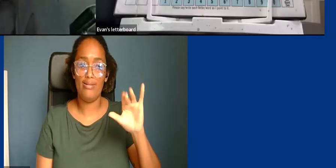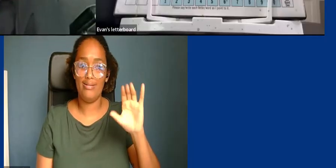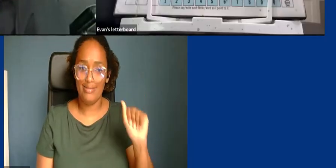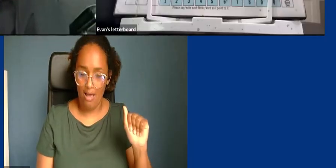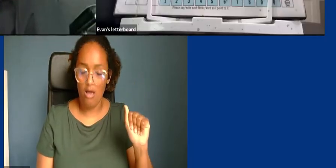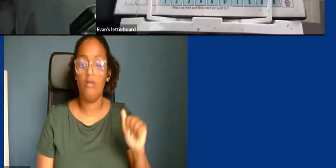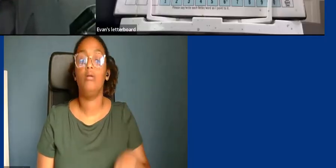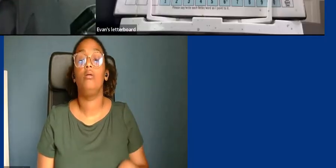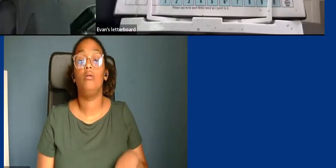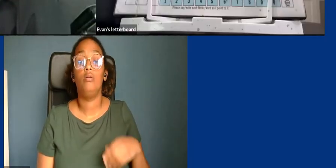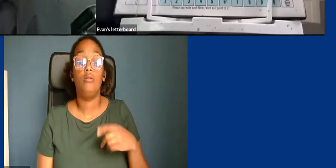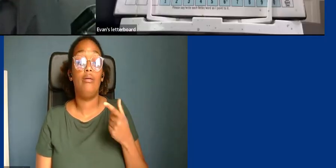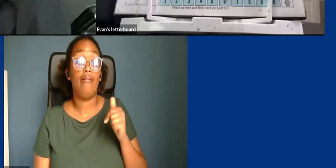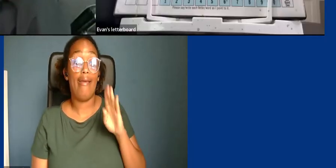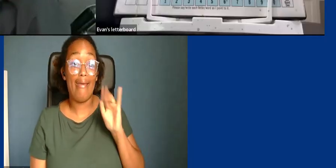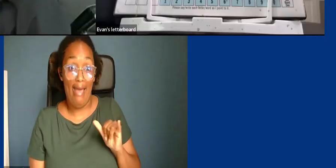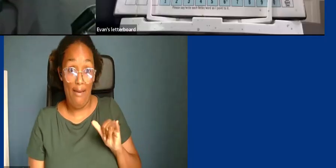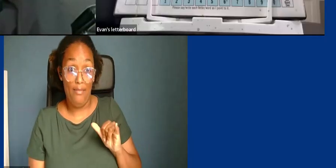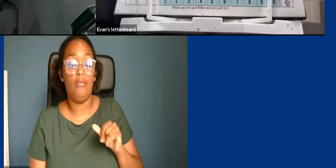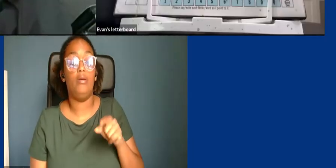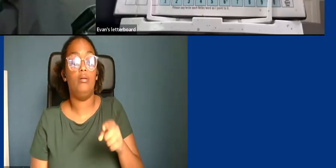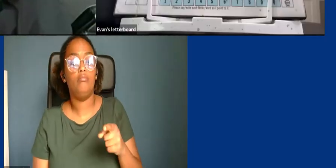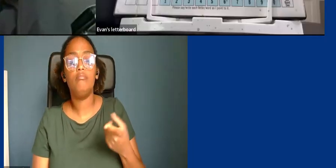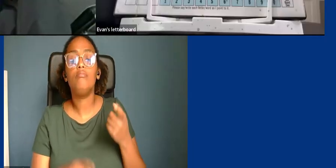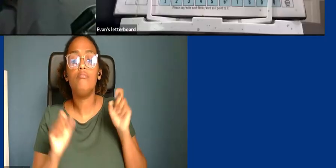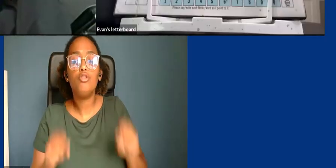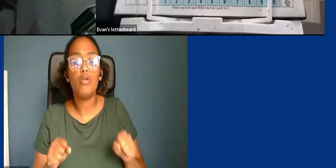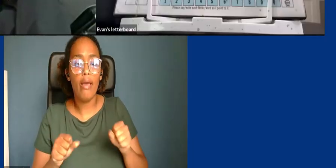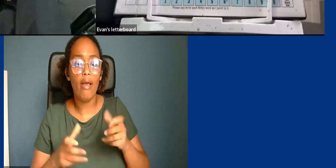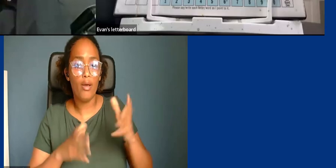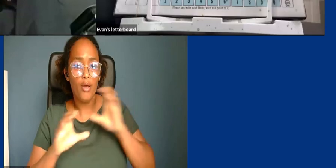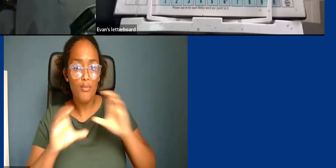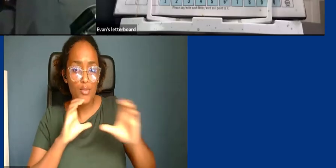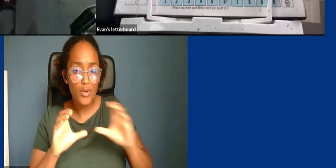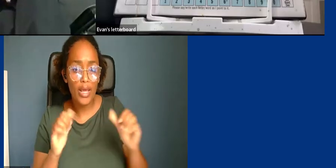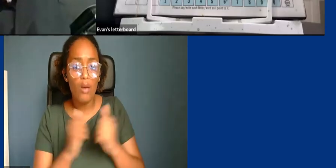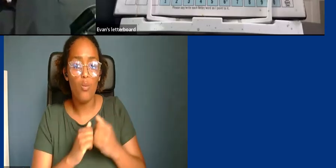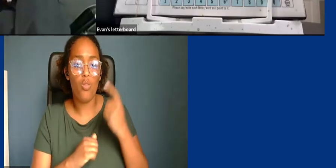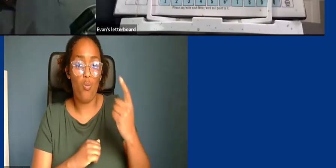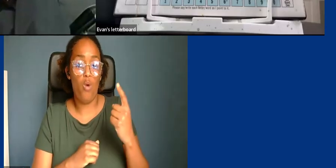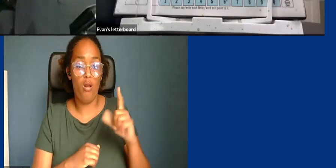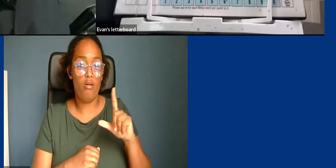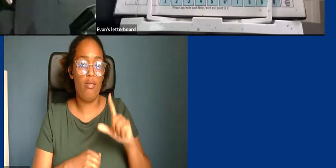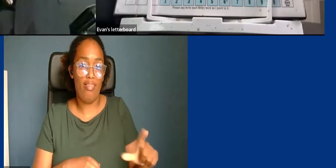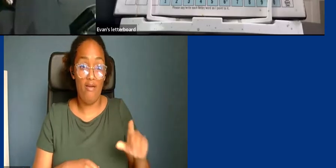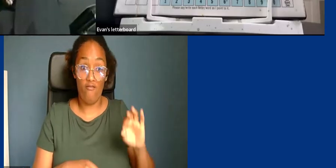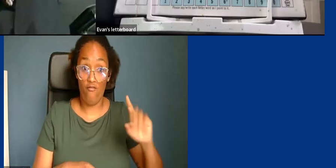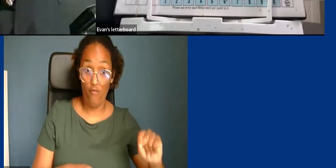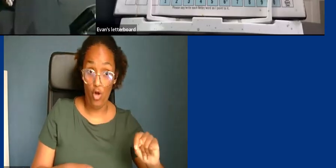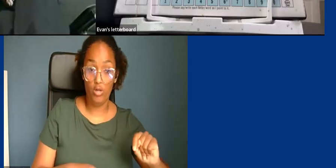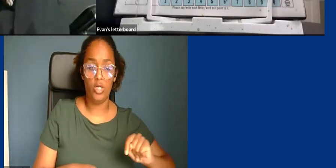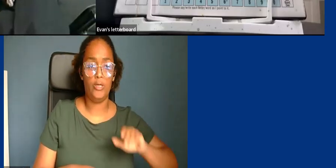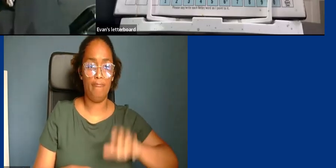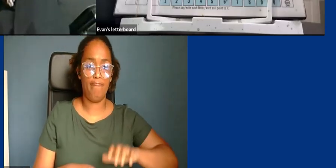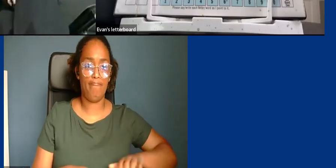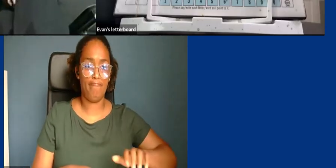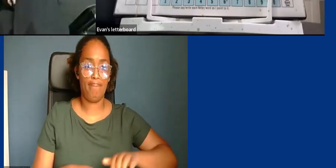Gabby is, despite being limited in her physical range of movement, very smart and completes college,